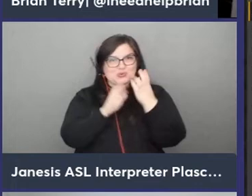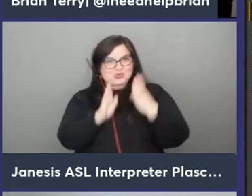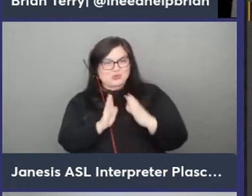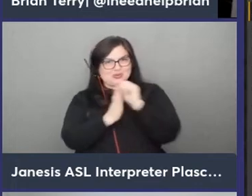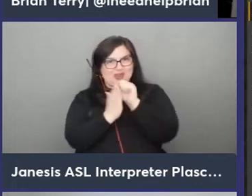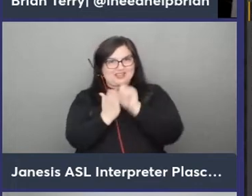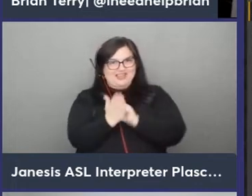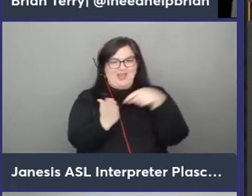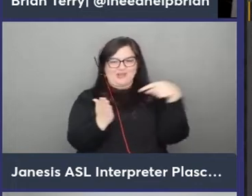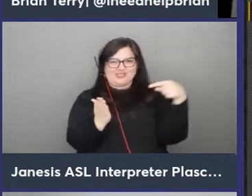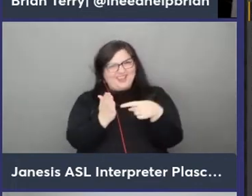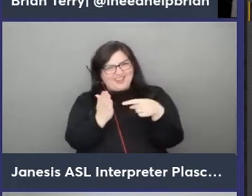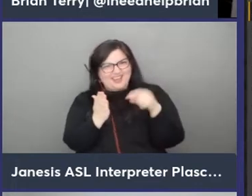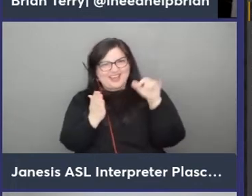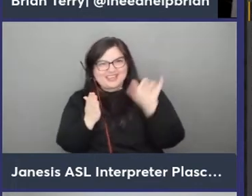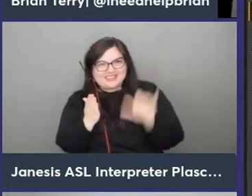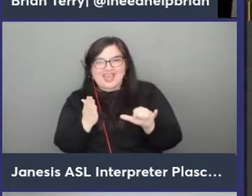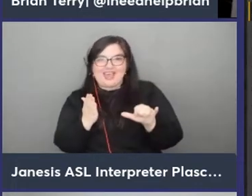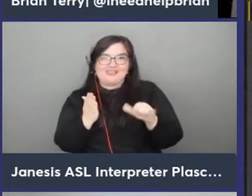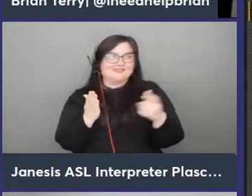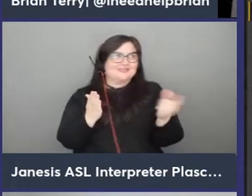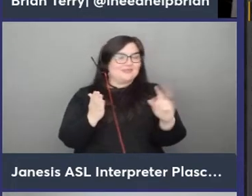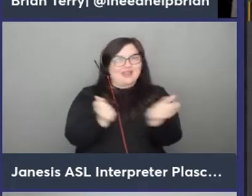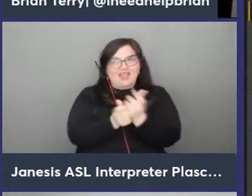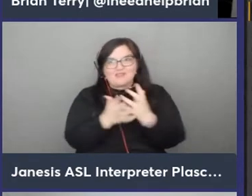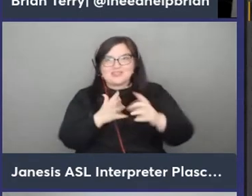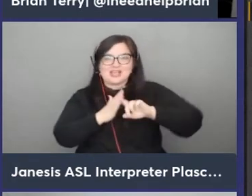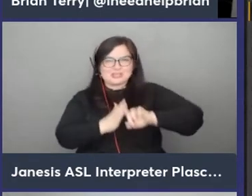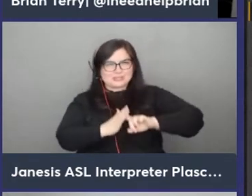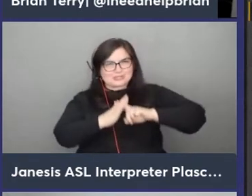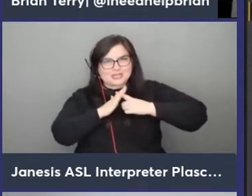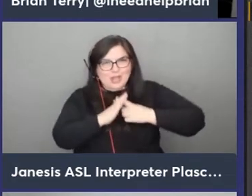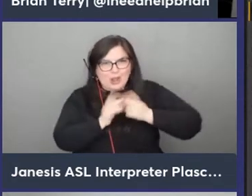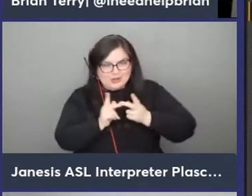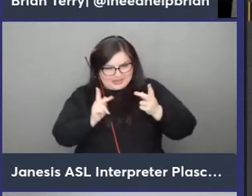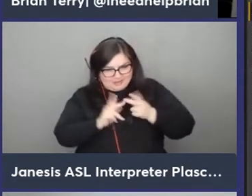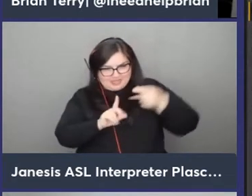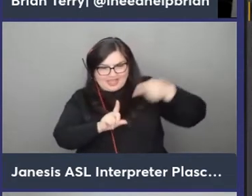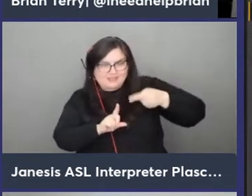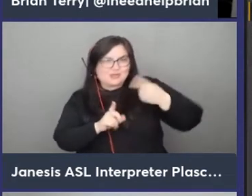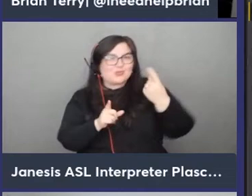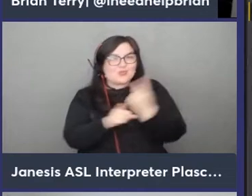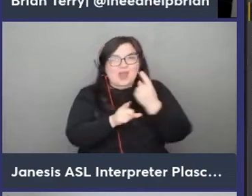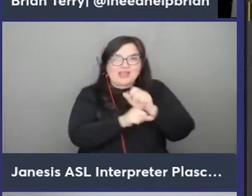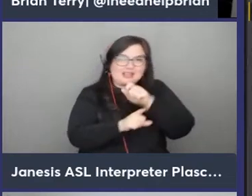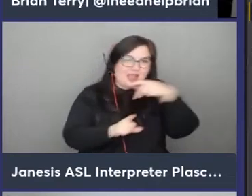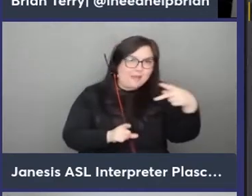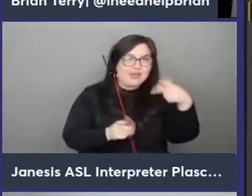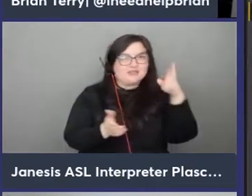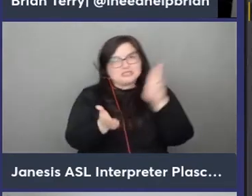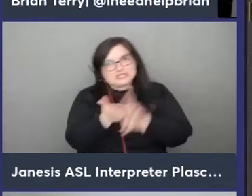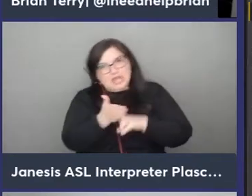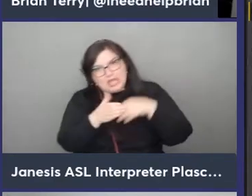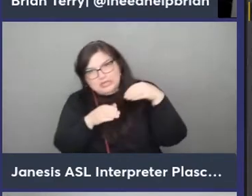cuz that's where like everything just, that's like the starting point for even regular apps, right? You have to sign in, you have to sign up or whatever.